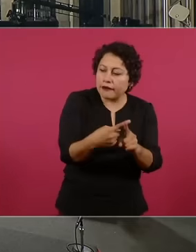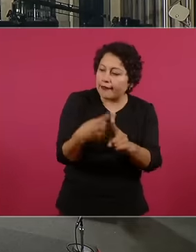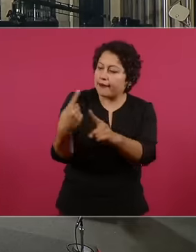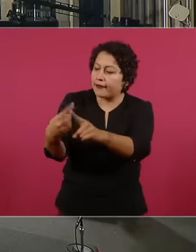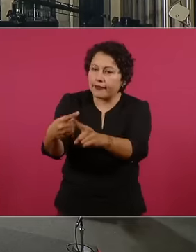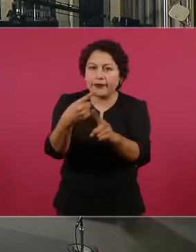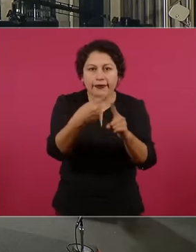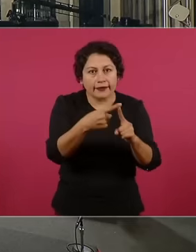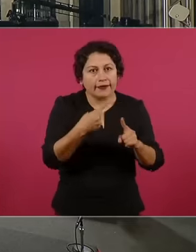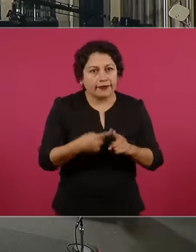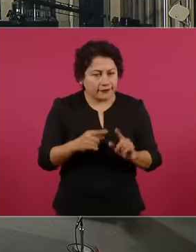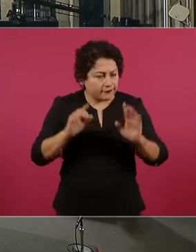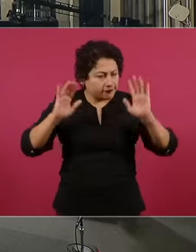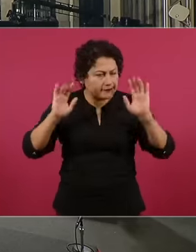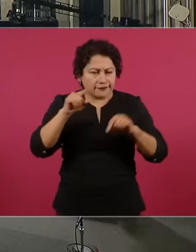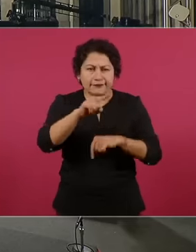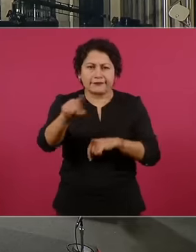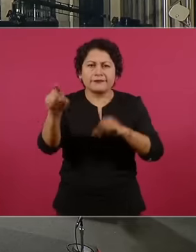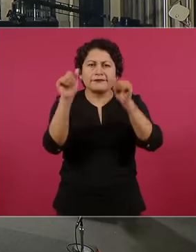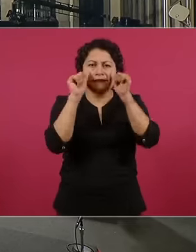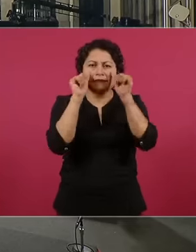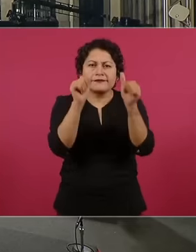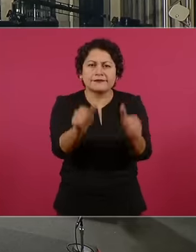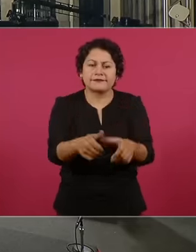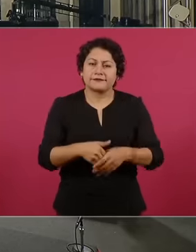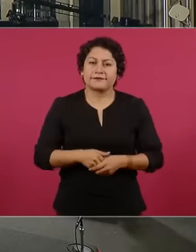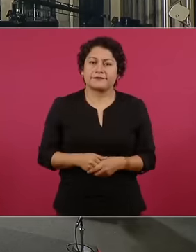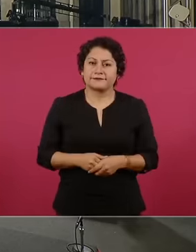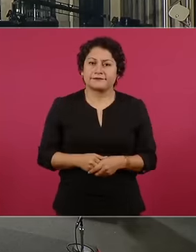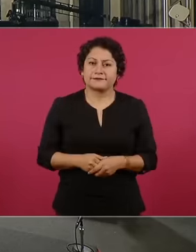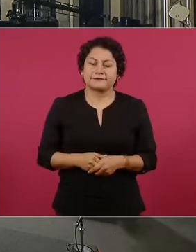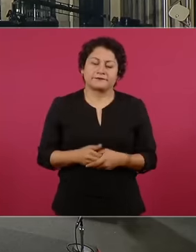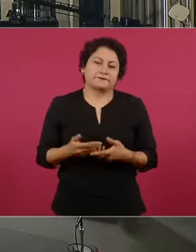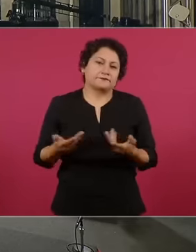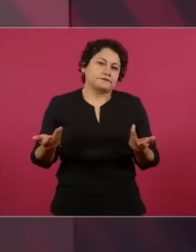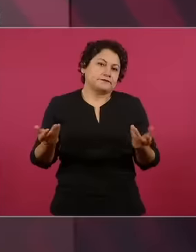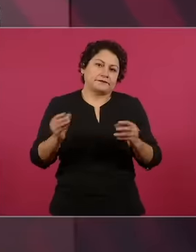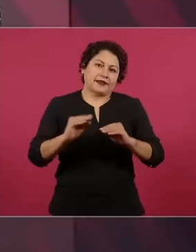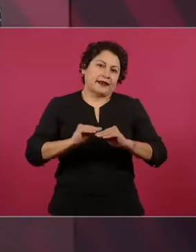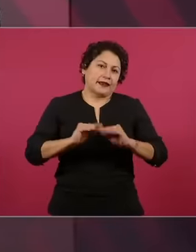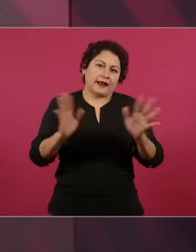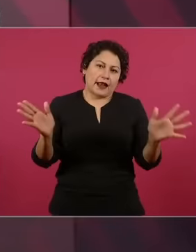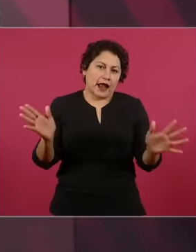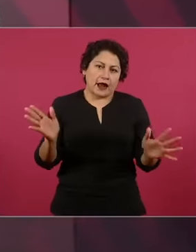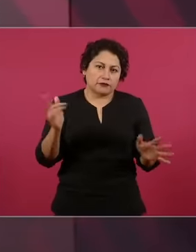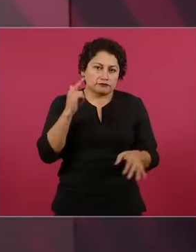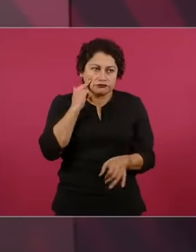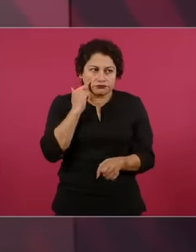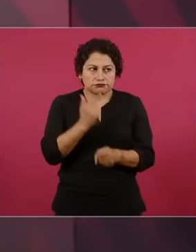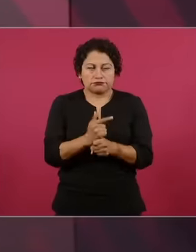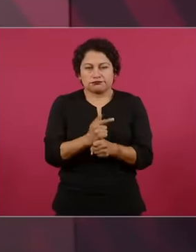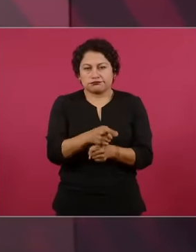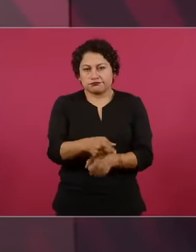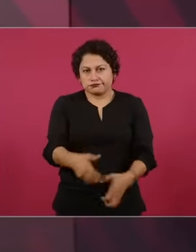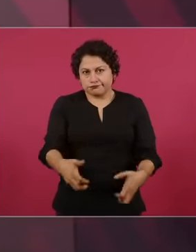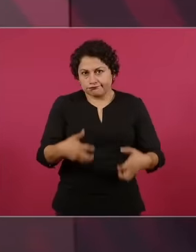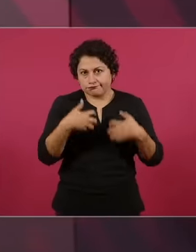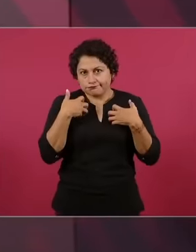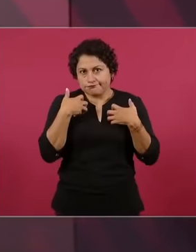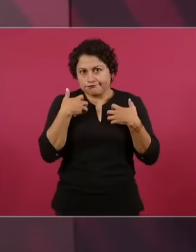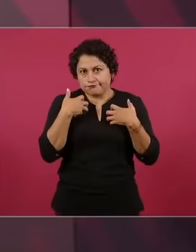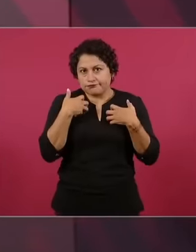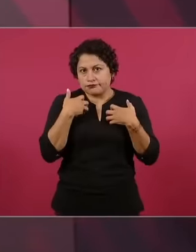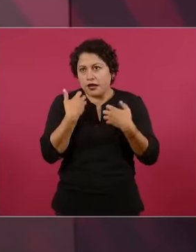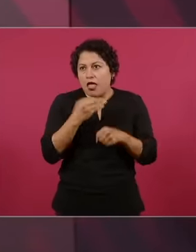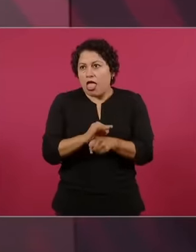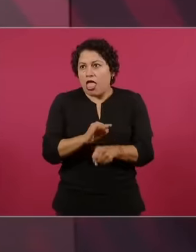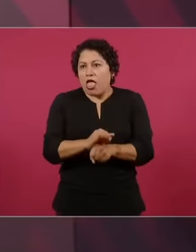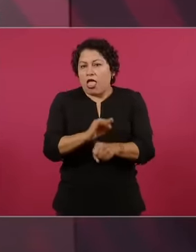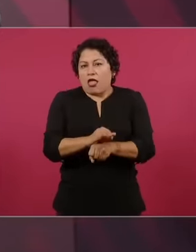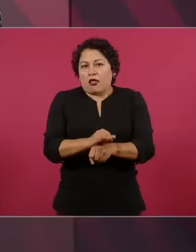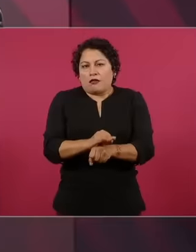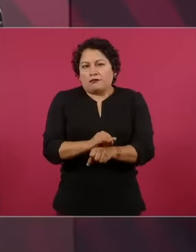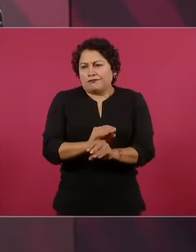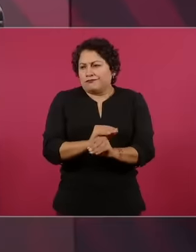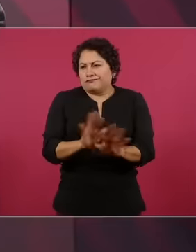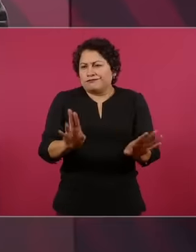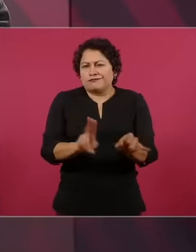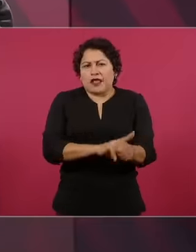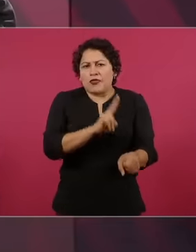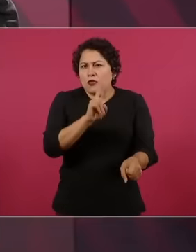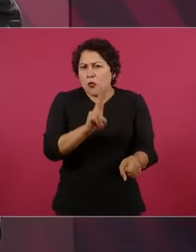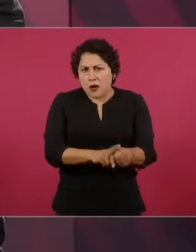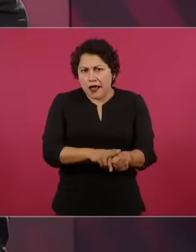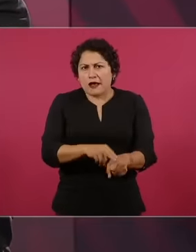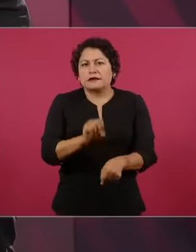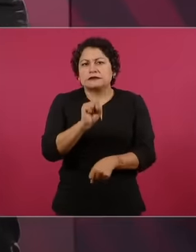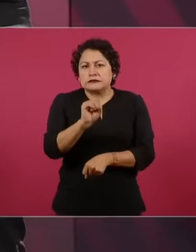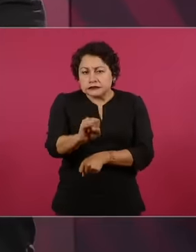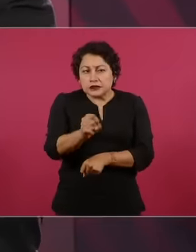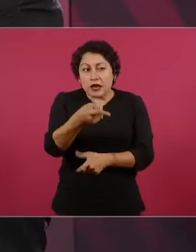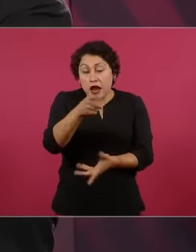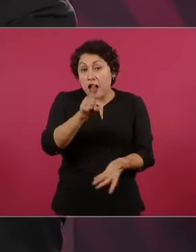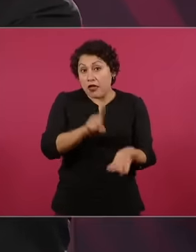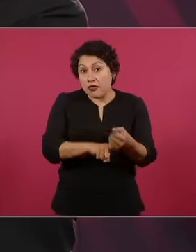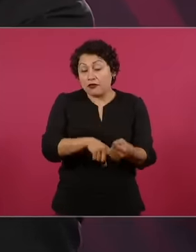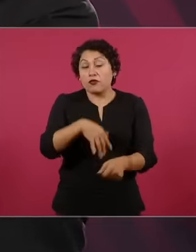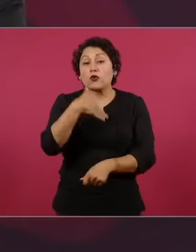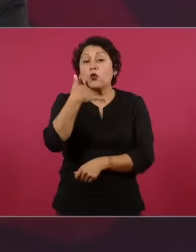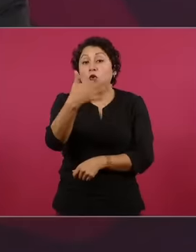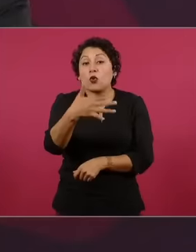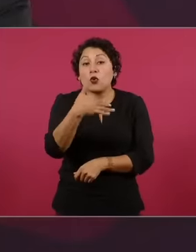is natural even when it is an act of corruption that these people are